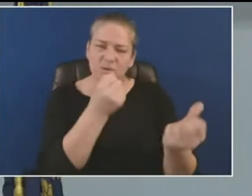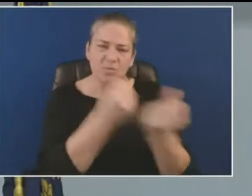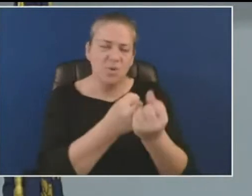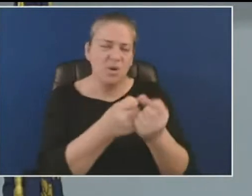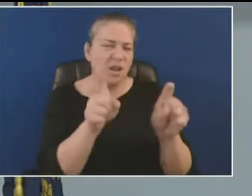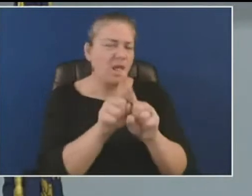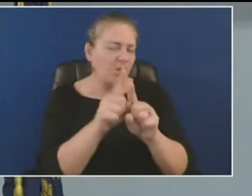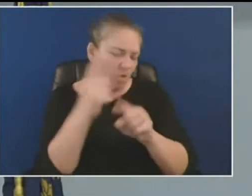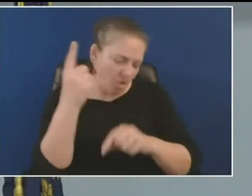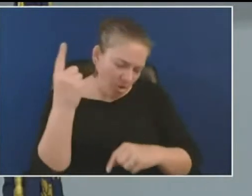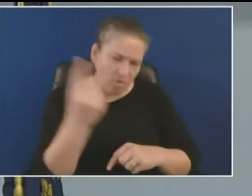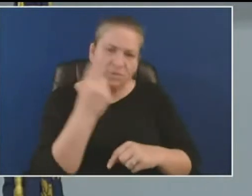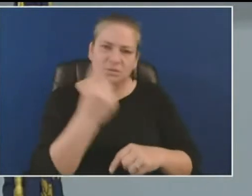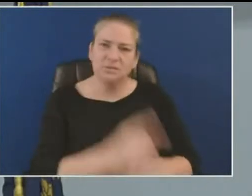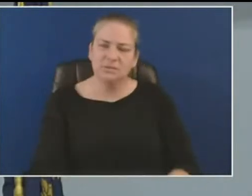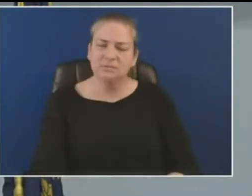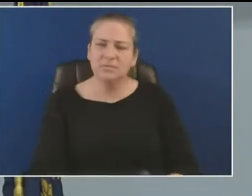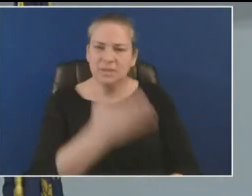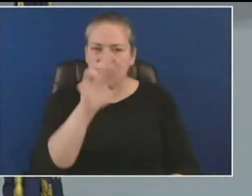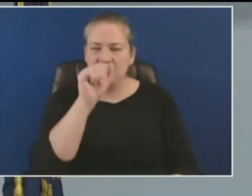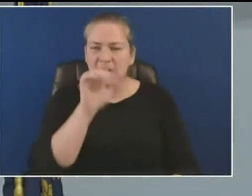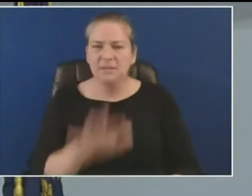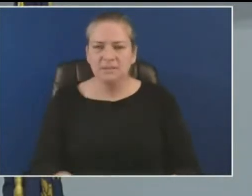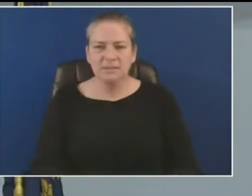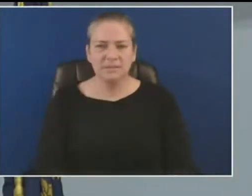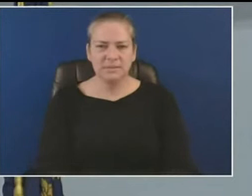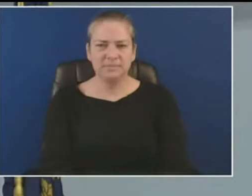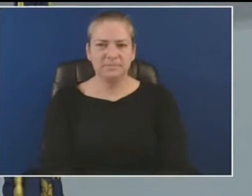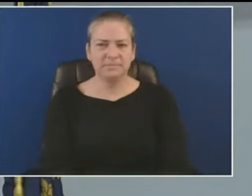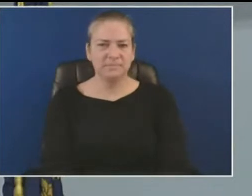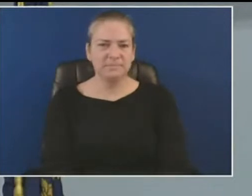God bless you all. Will open it up, will open it up for questions.